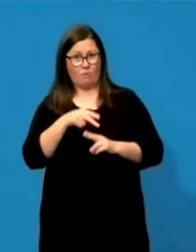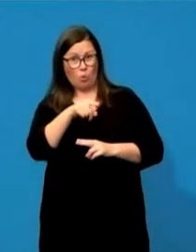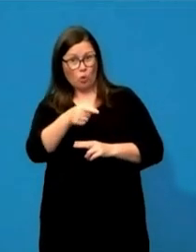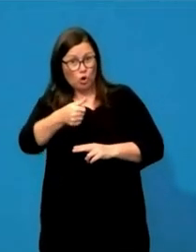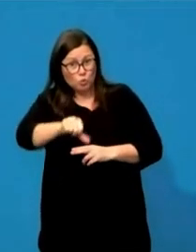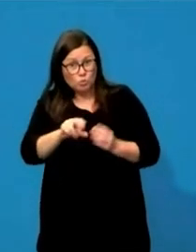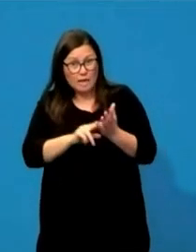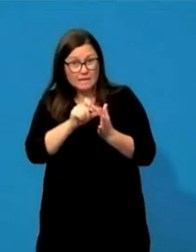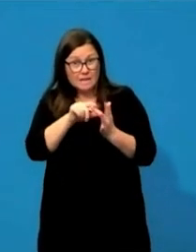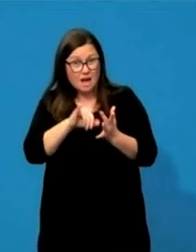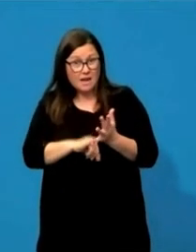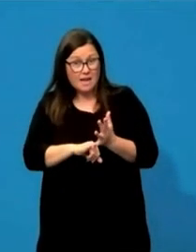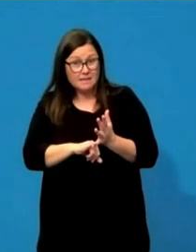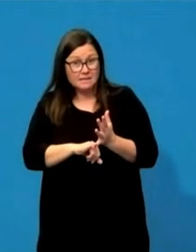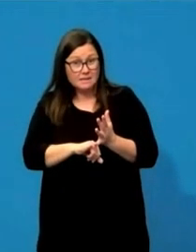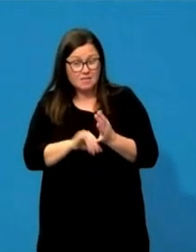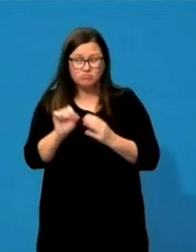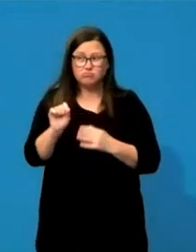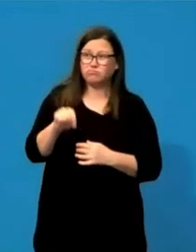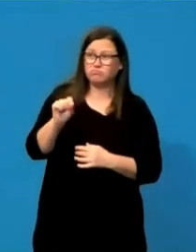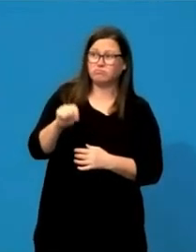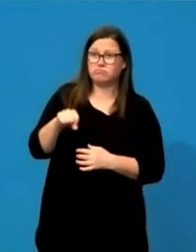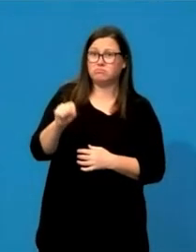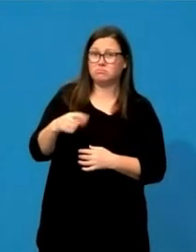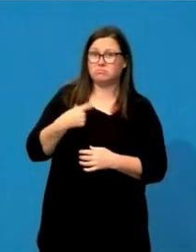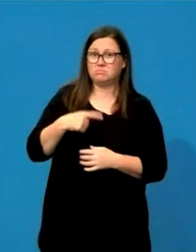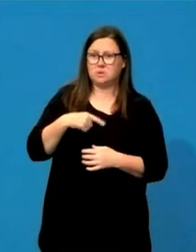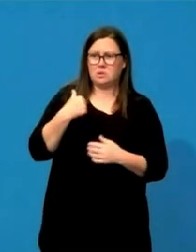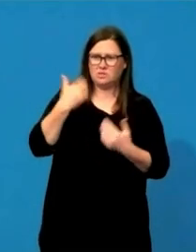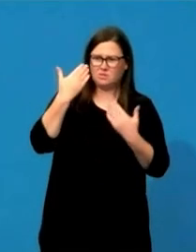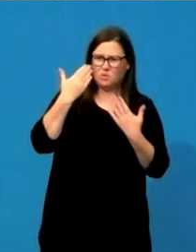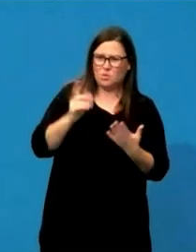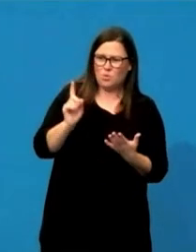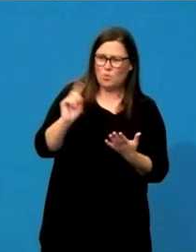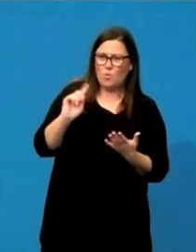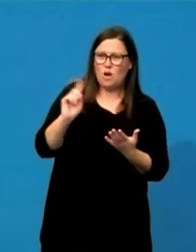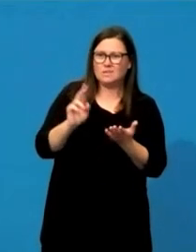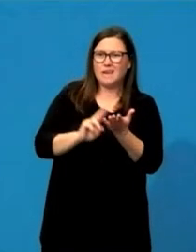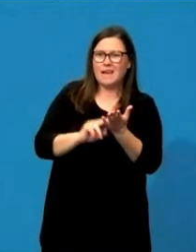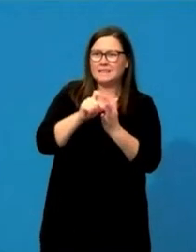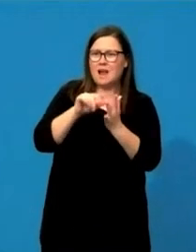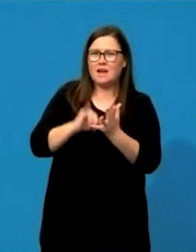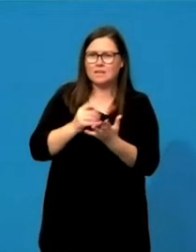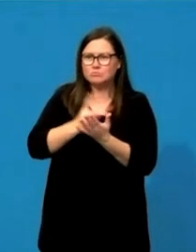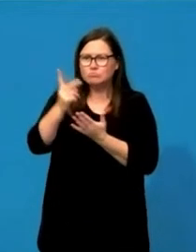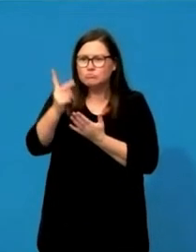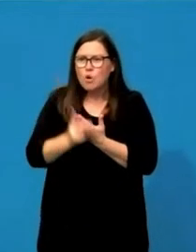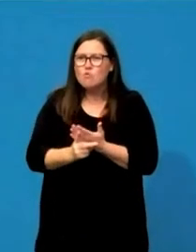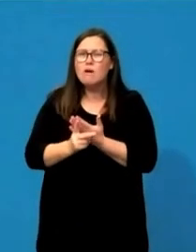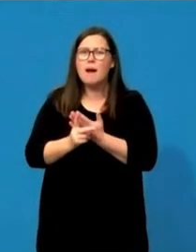Sort of, because we don't really know what the programs and what - how it helps